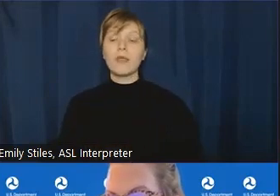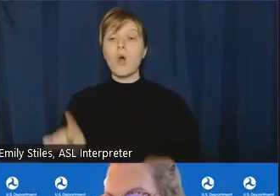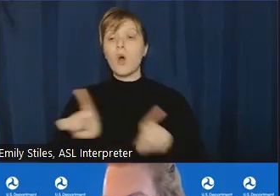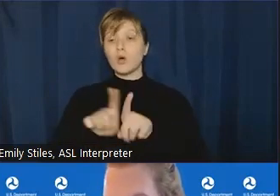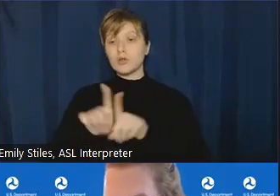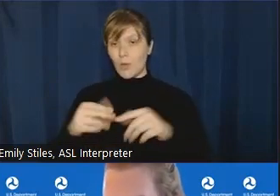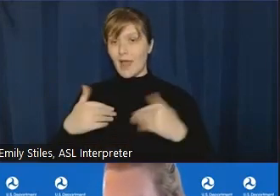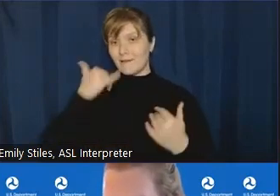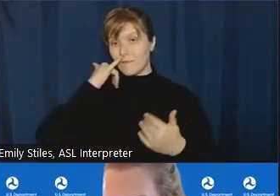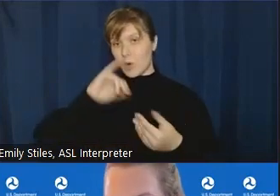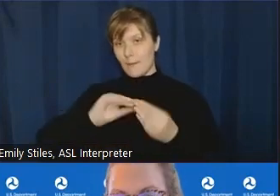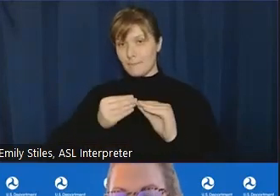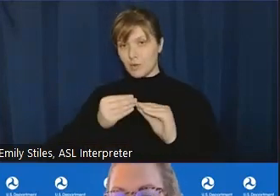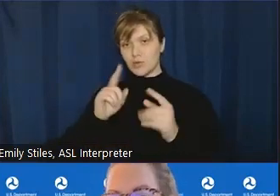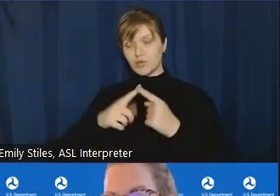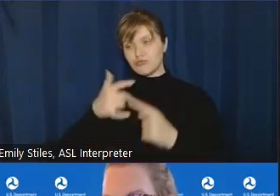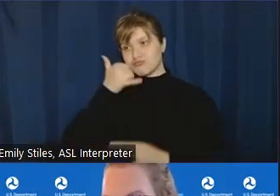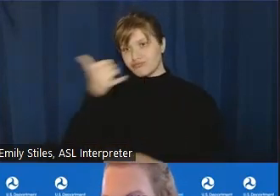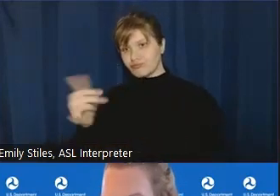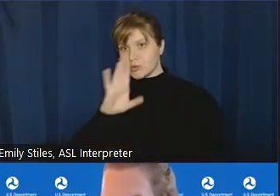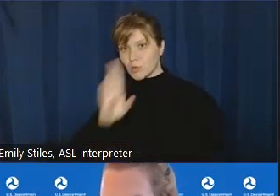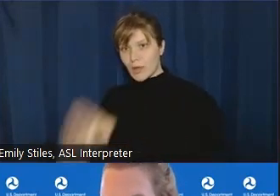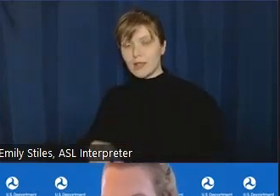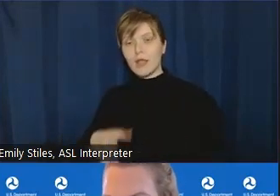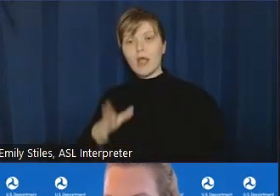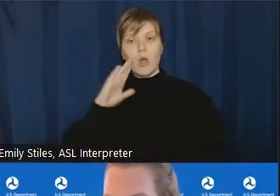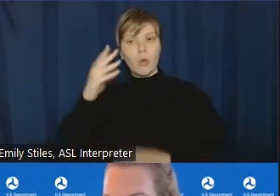you want to call them directly. It tells you what funding they receive.